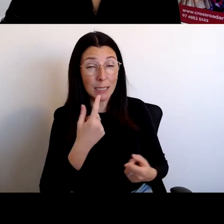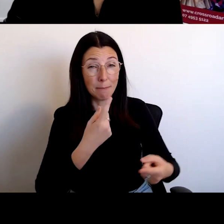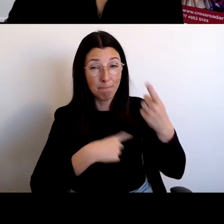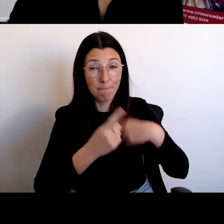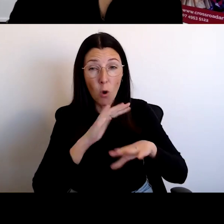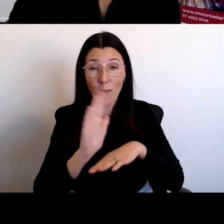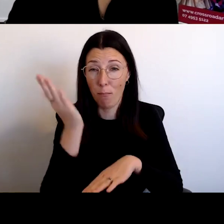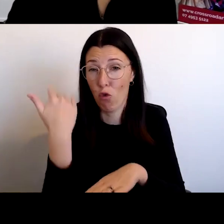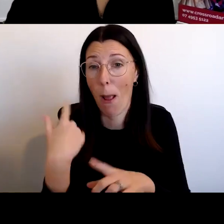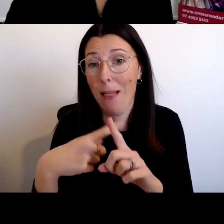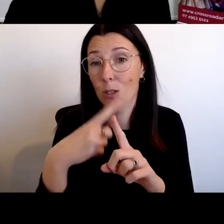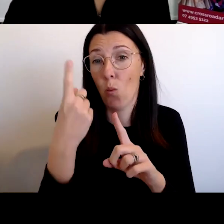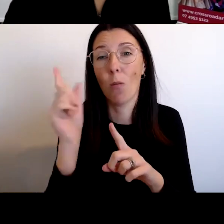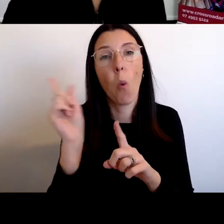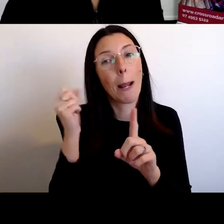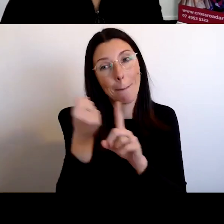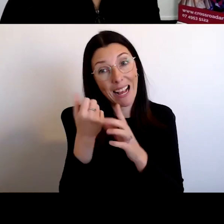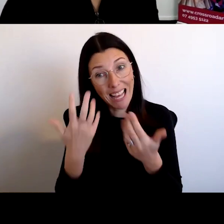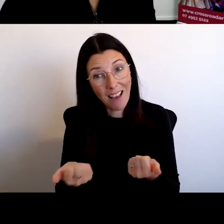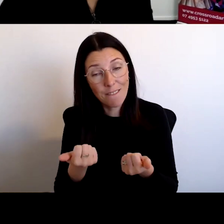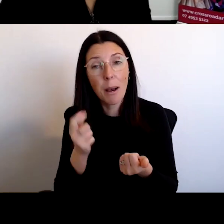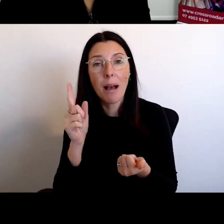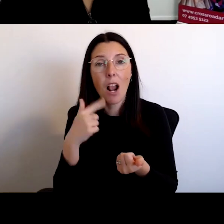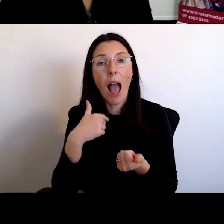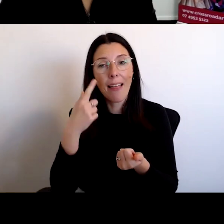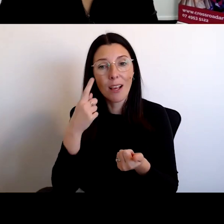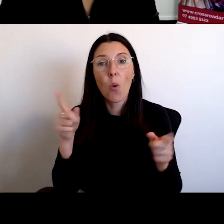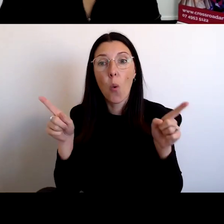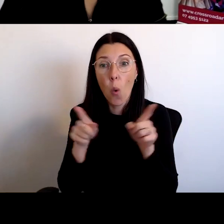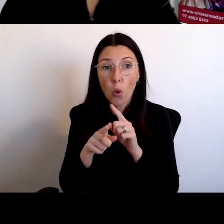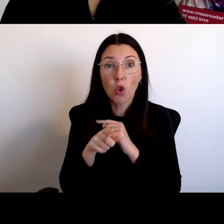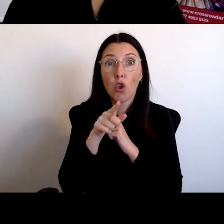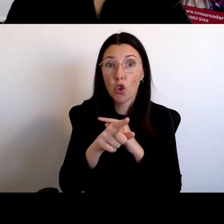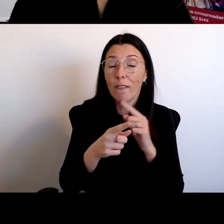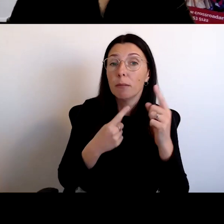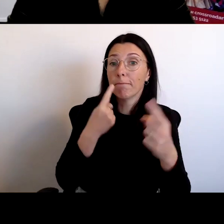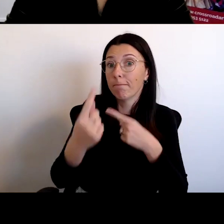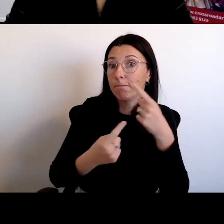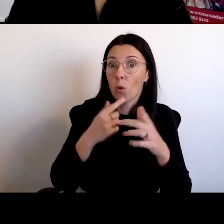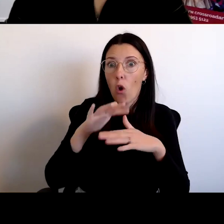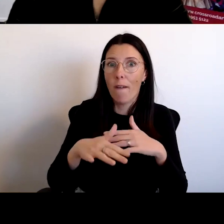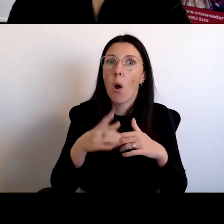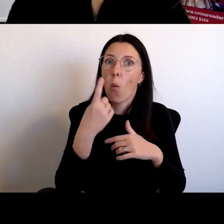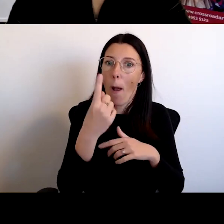you have really touched on what I think is one of the biggest decisions in a fundraising campaign,